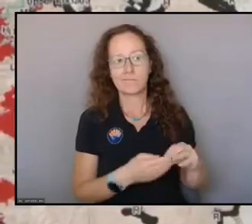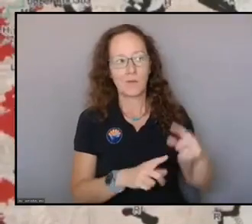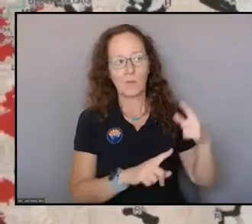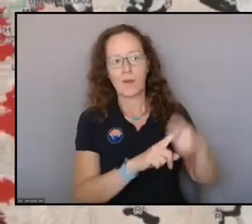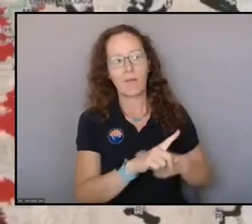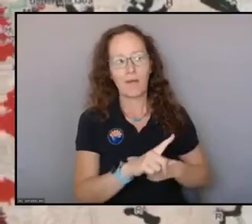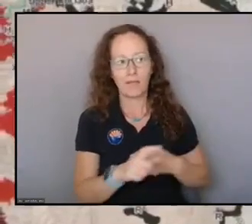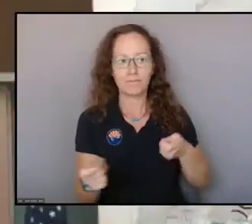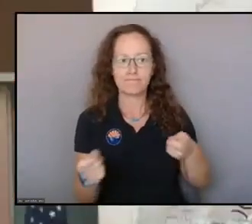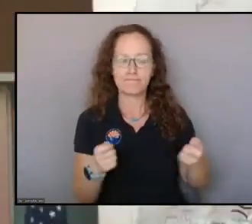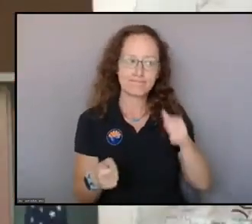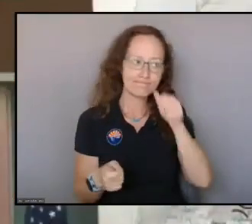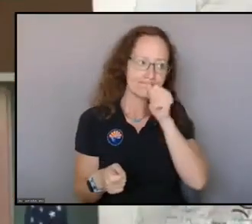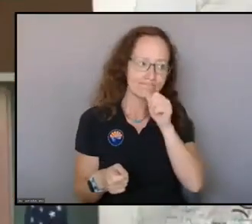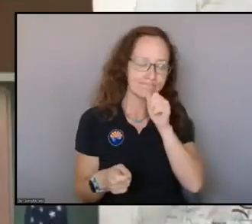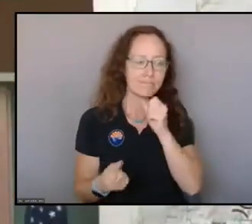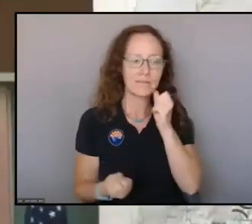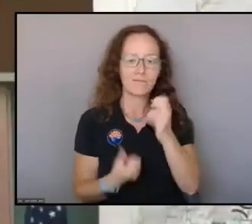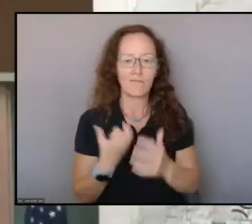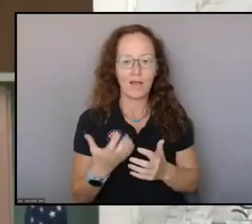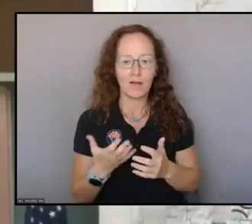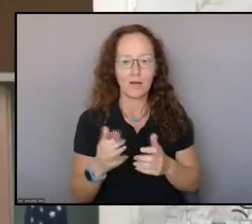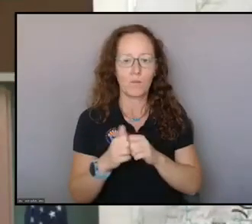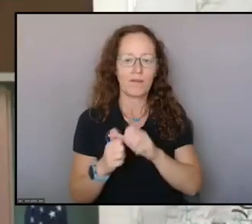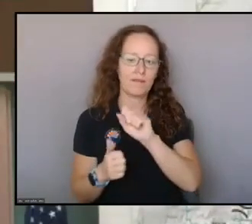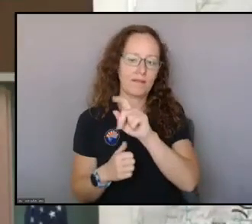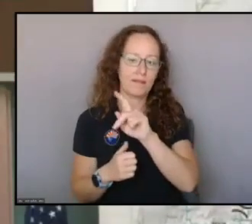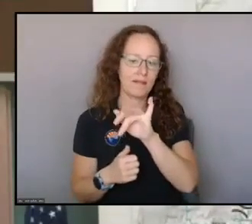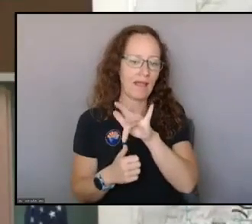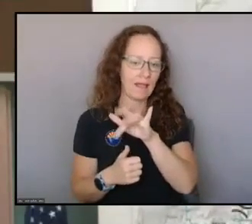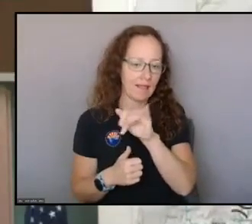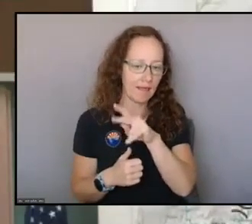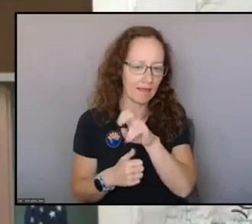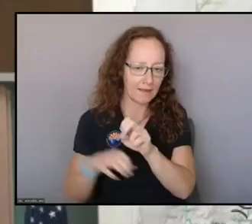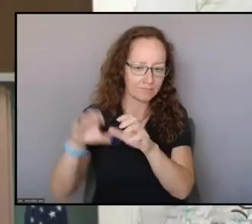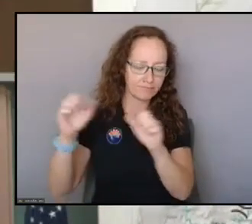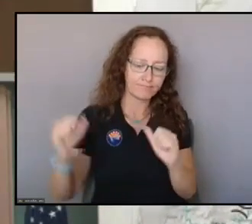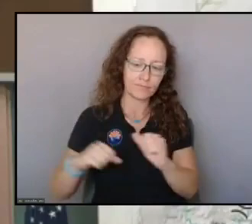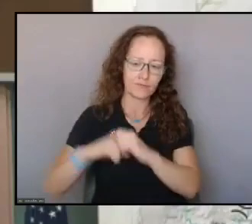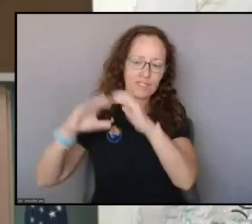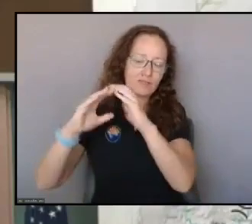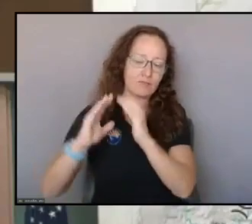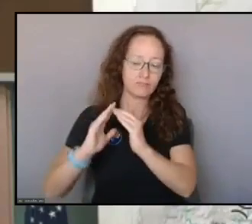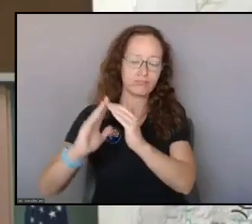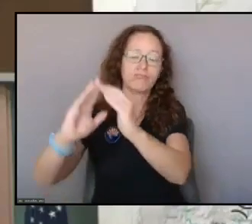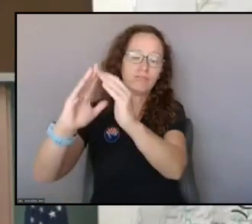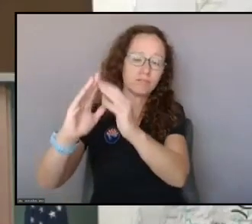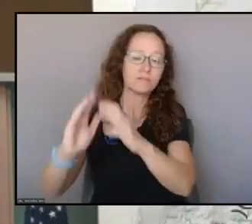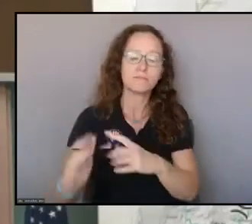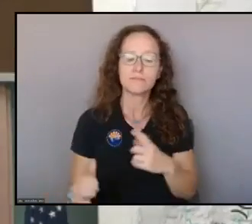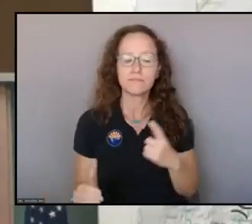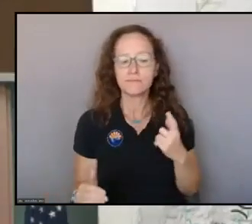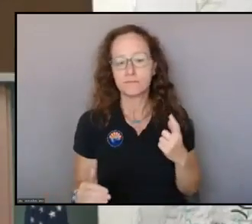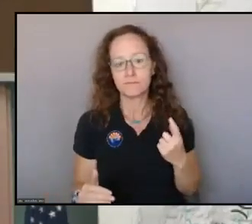THAT WE HAVE BEEN DEALING WITH THIS FIRE ON THIS WEST SIDES, SIGN SKYLINE RIDGE, I'M ALWAYS LOOKING FOR THE